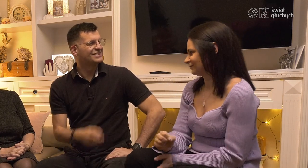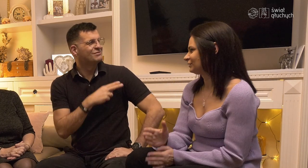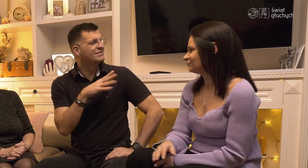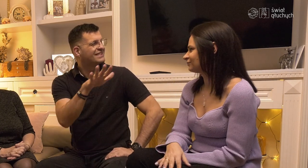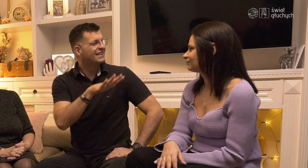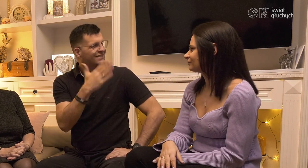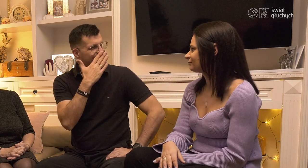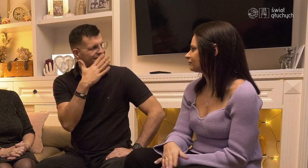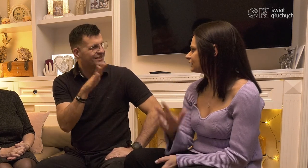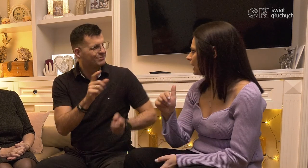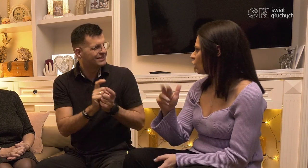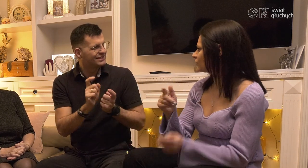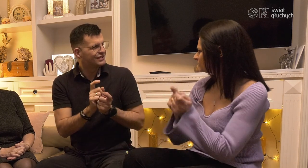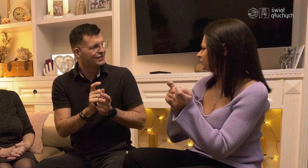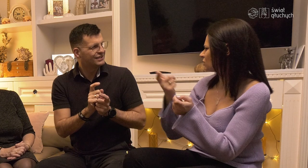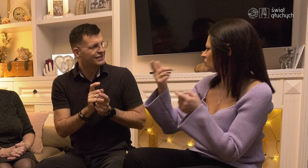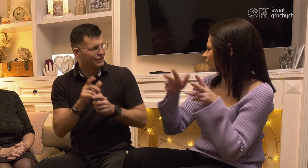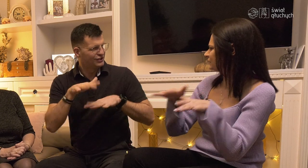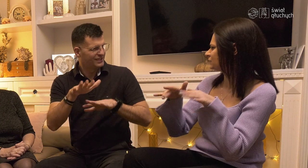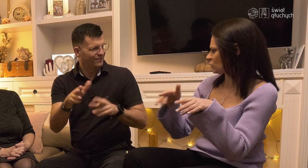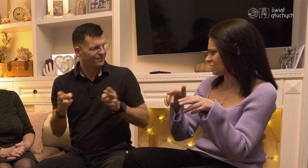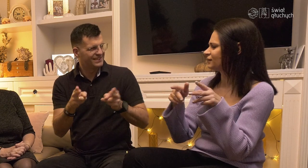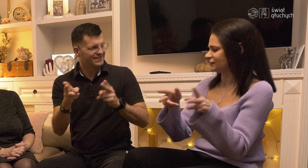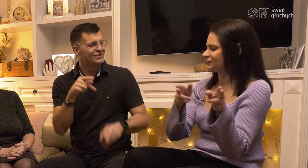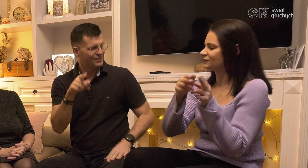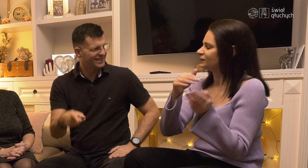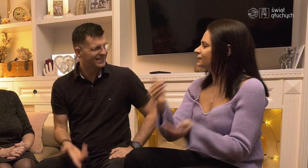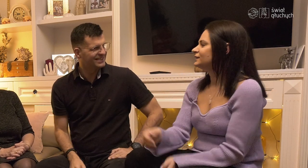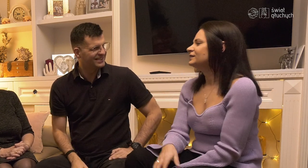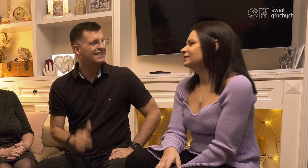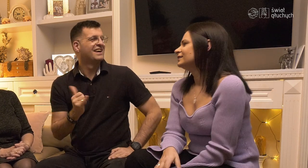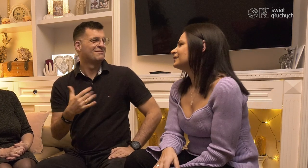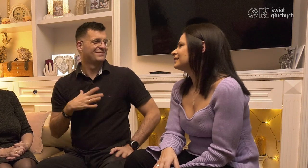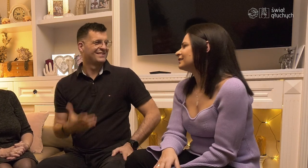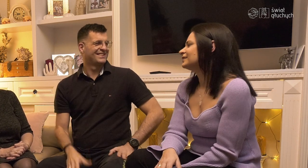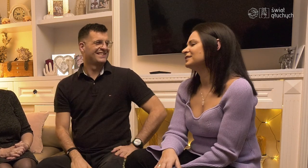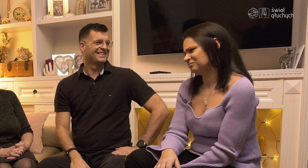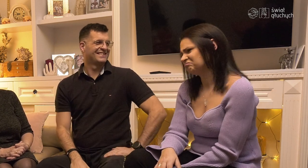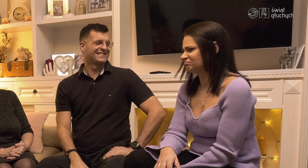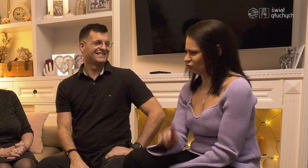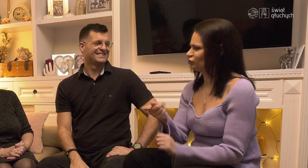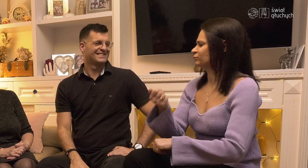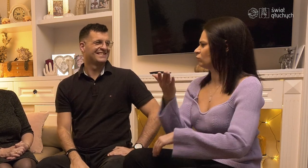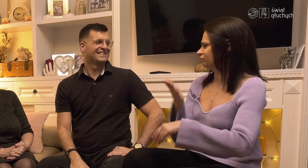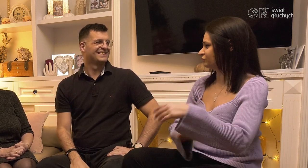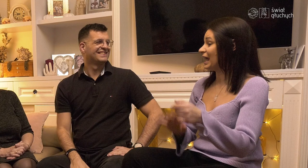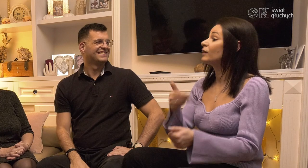[Rafał]: Which hospital was it? [Monika]: On Karowa Street just now. [Rafał]: It’s the one near the Vistula? [Monika]: Yes, yes, that's the one. [Rafał]: What was it like? [Monika]: Quickly.